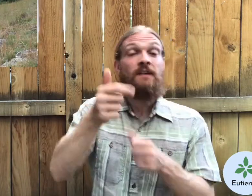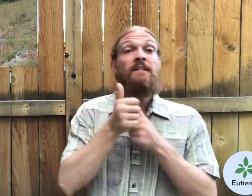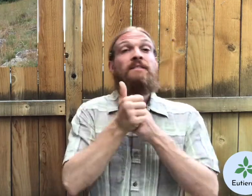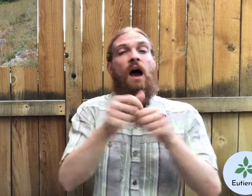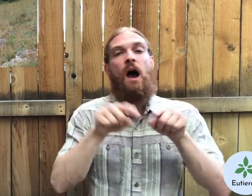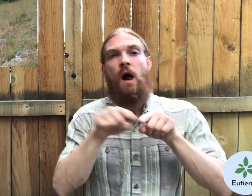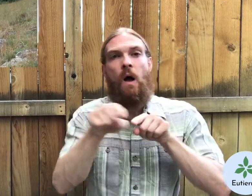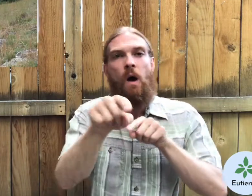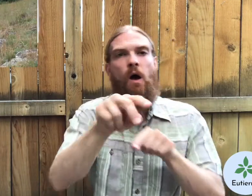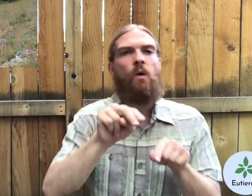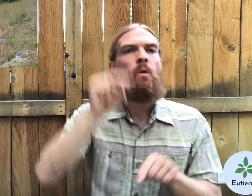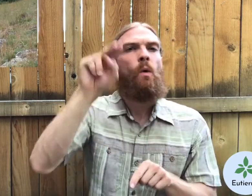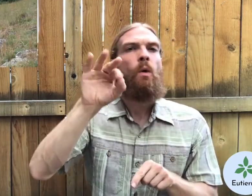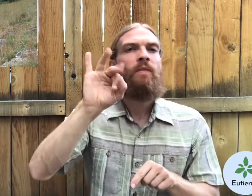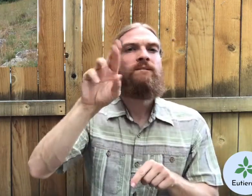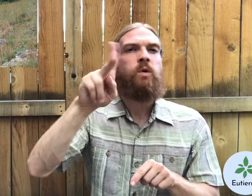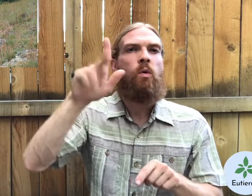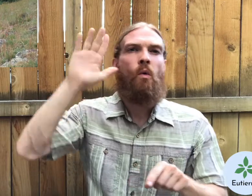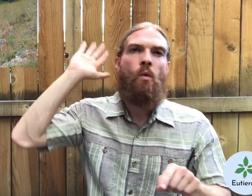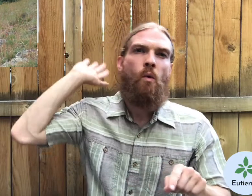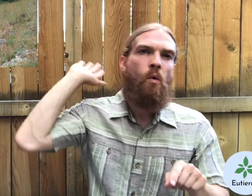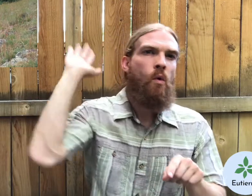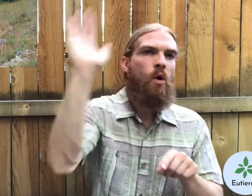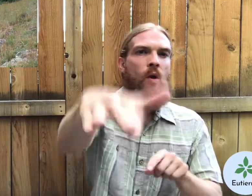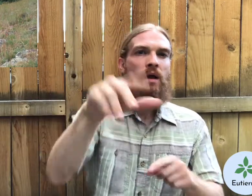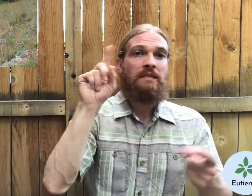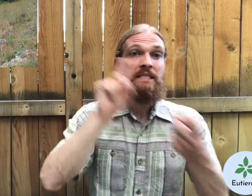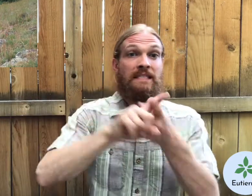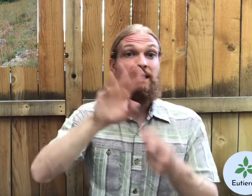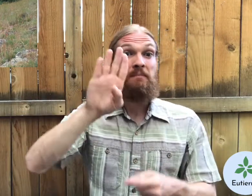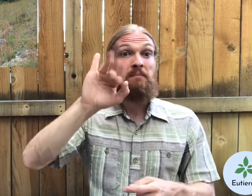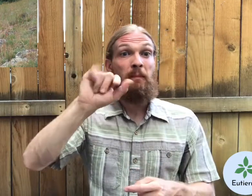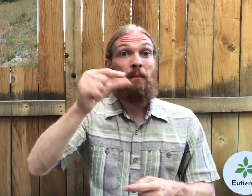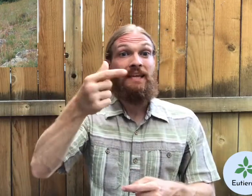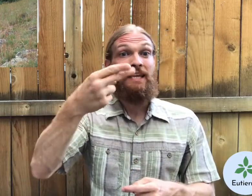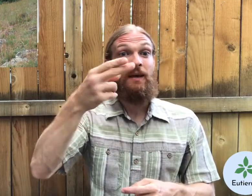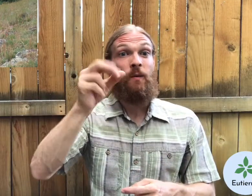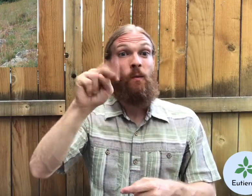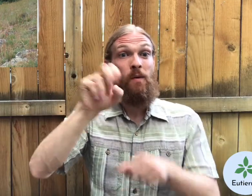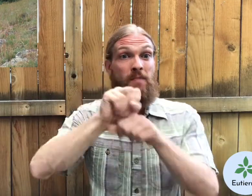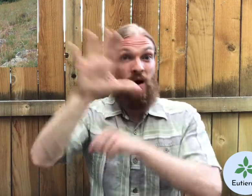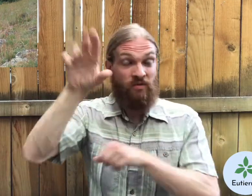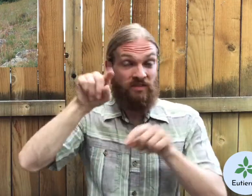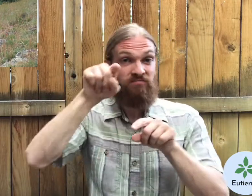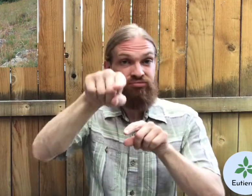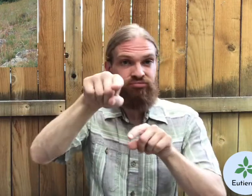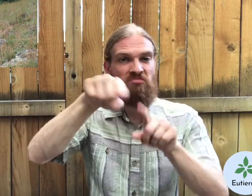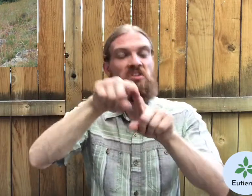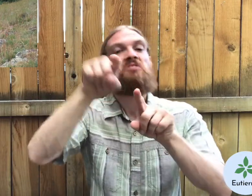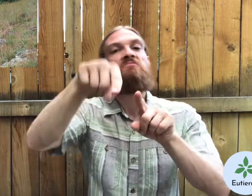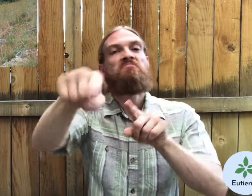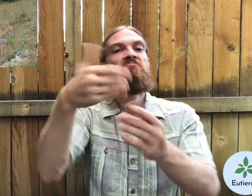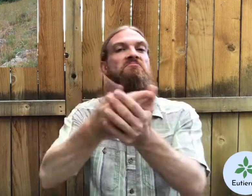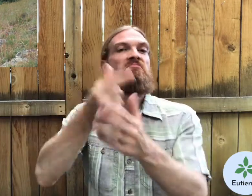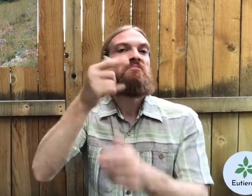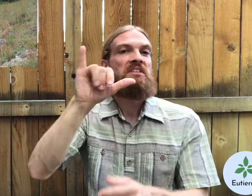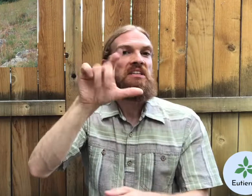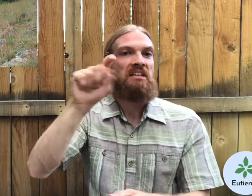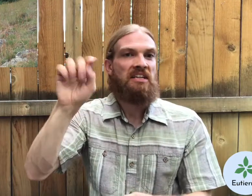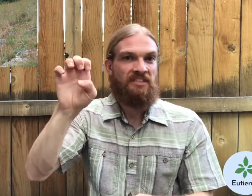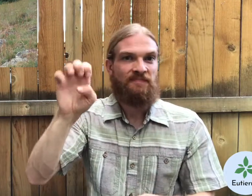following the North Fork all the way to the Bighorn Mountains, ending at Gillette.